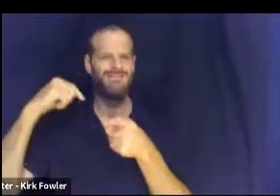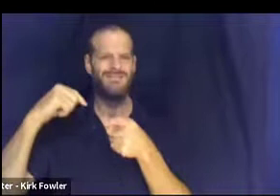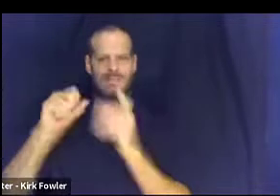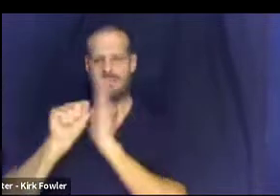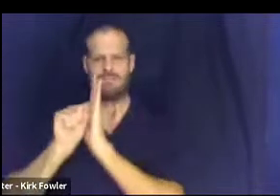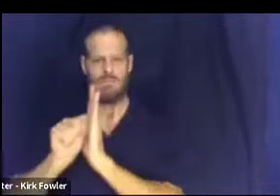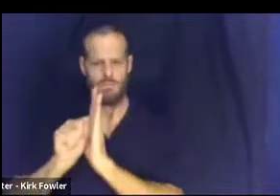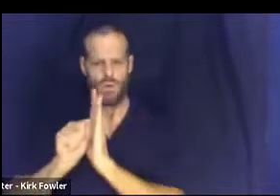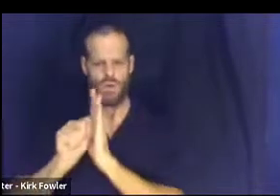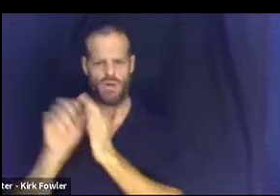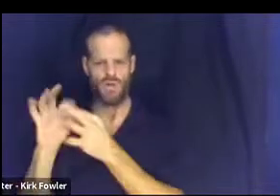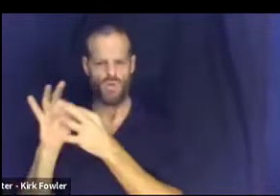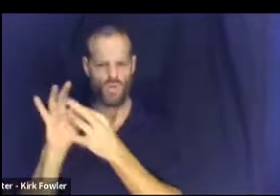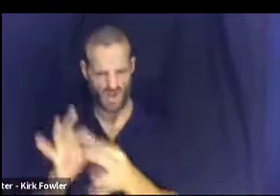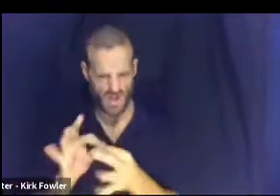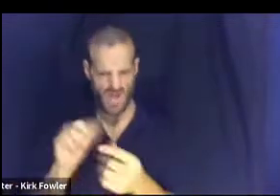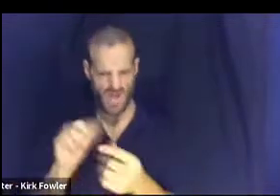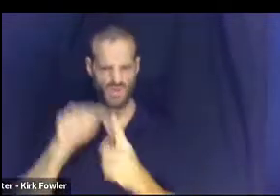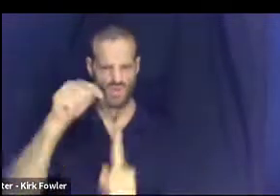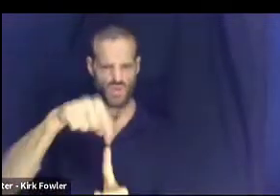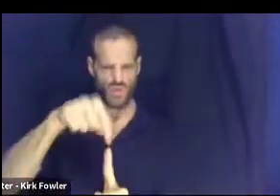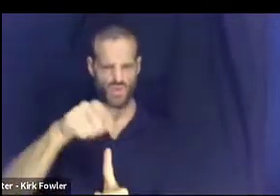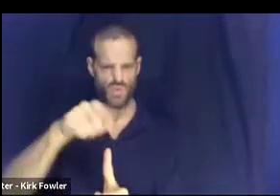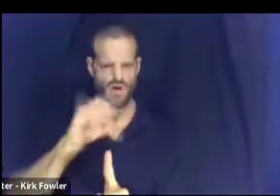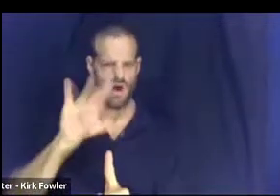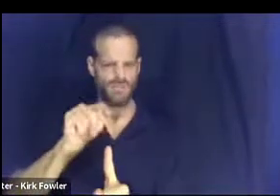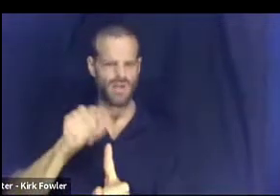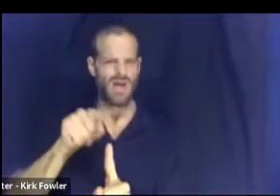to your child or your students familiarity with it.